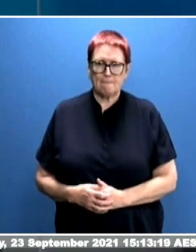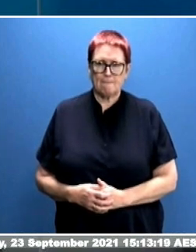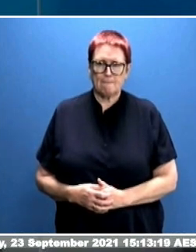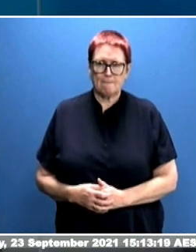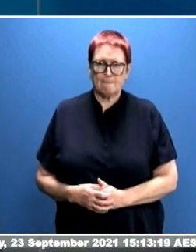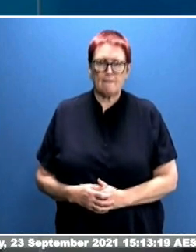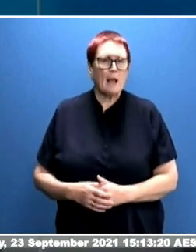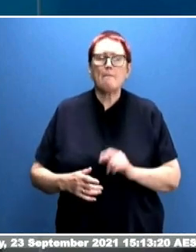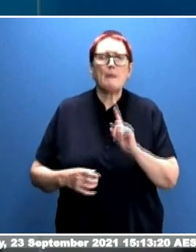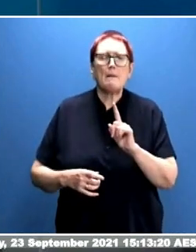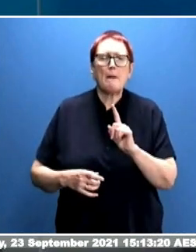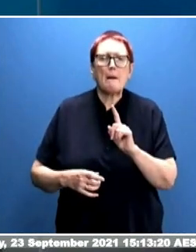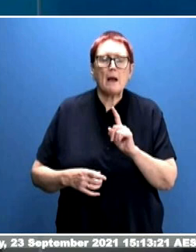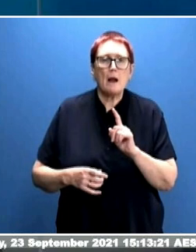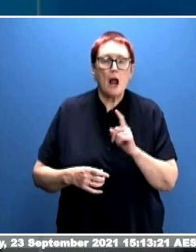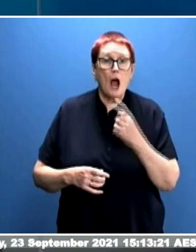But what I'm drawing to your attention is that in the eligibility